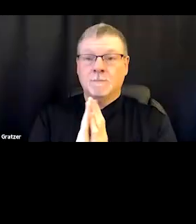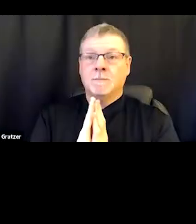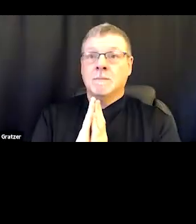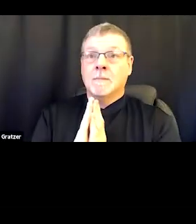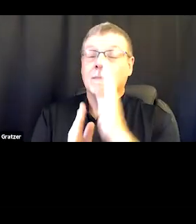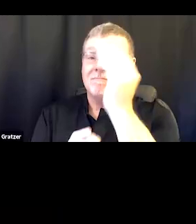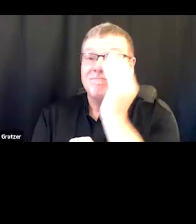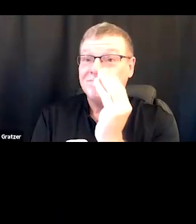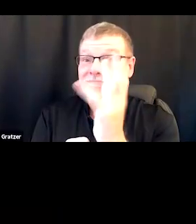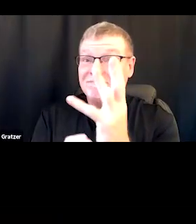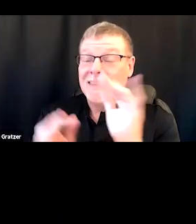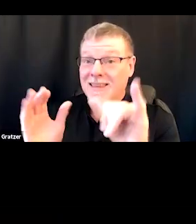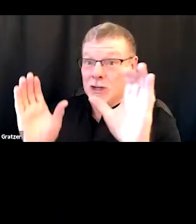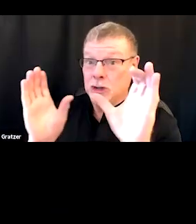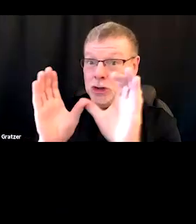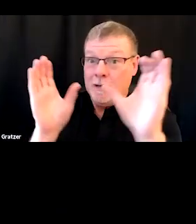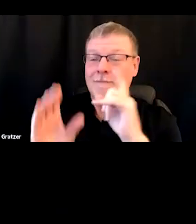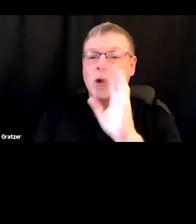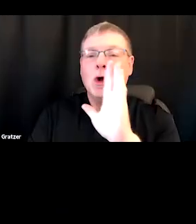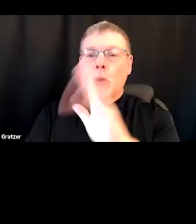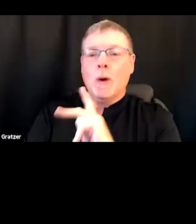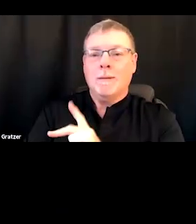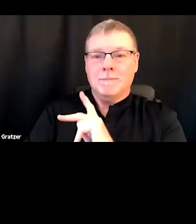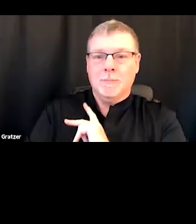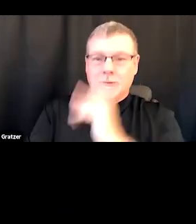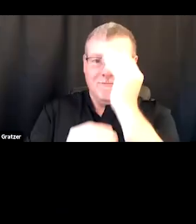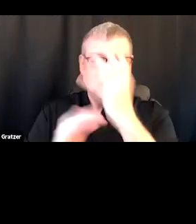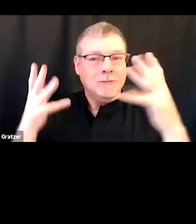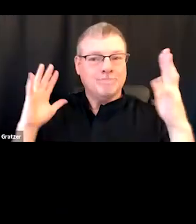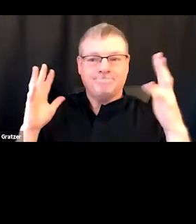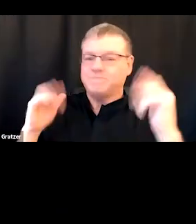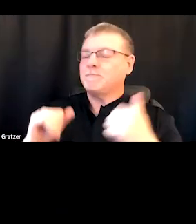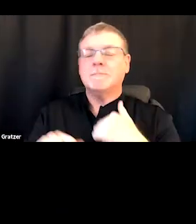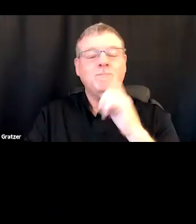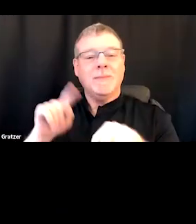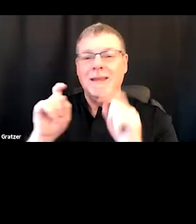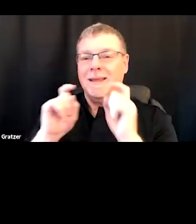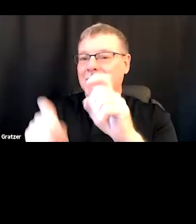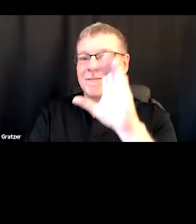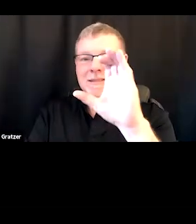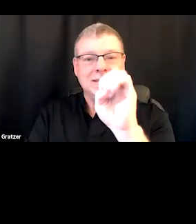Please note that this certificate is for your personal portfolio, we are not able to issue CEU credits.